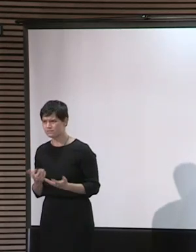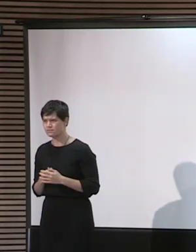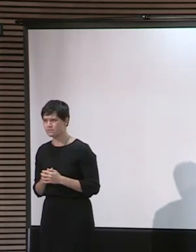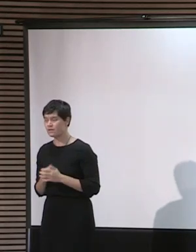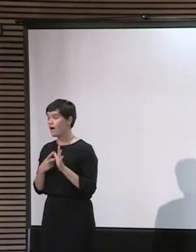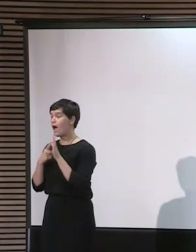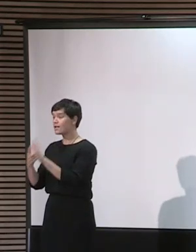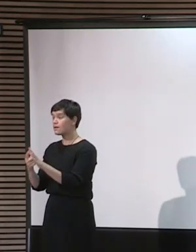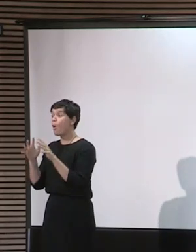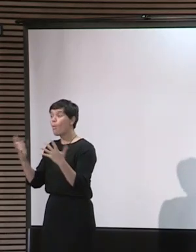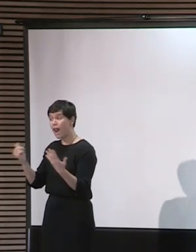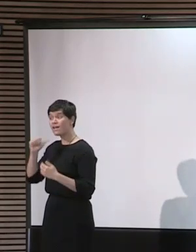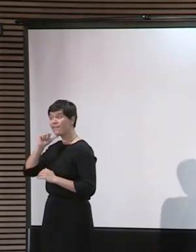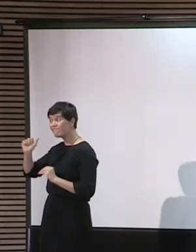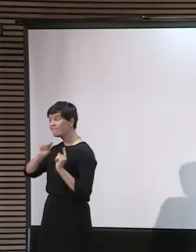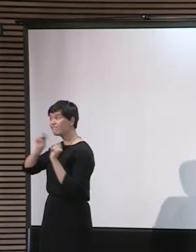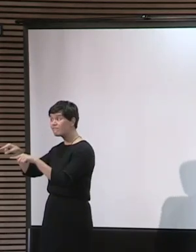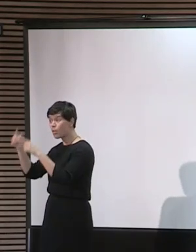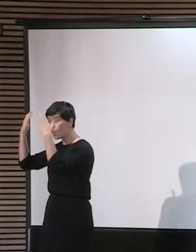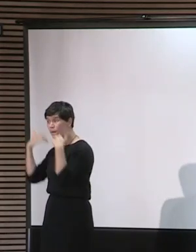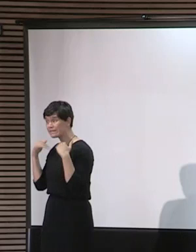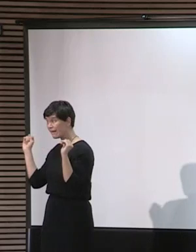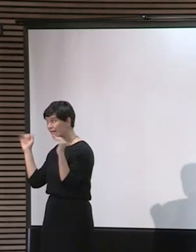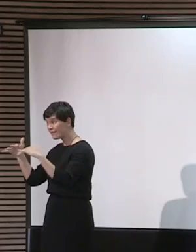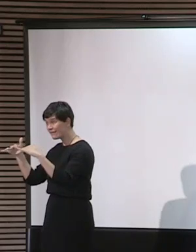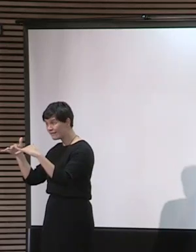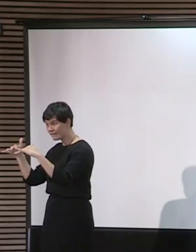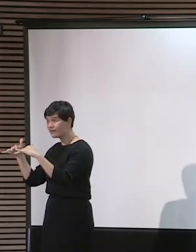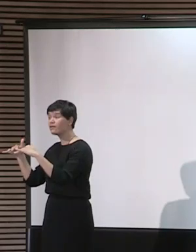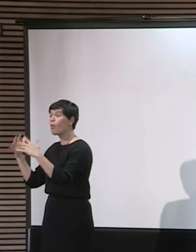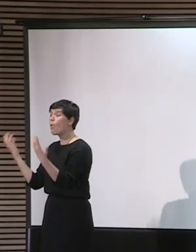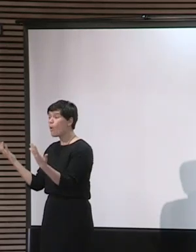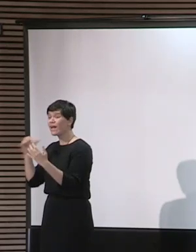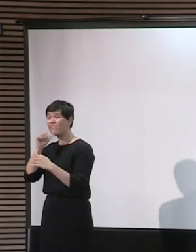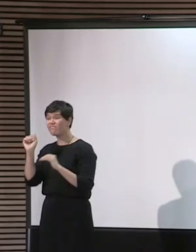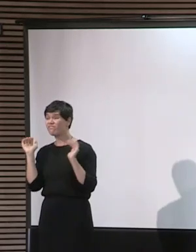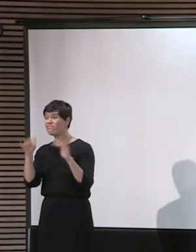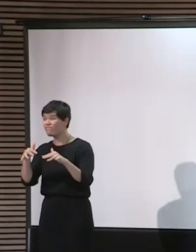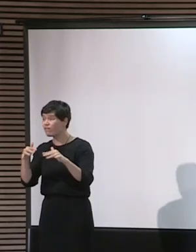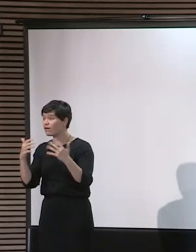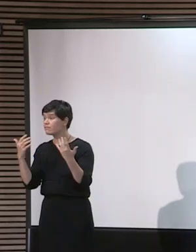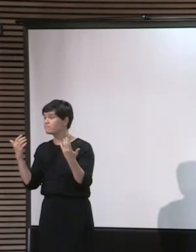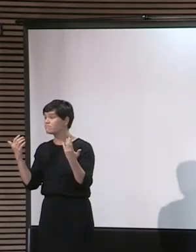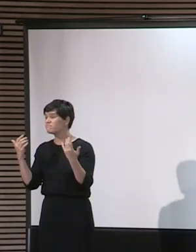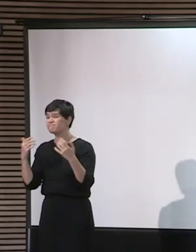mind the health advice, still, and guidance, remains the same, even for those who are having a wedding event as they